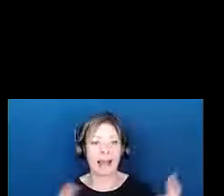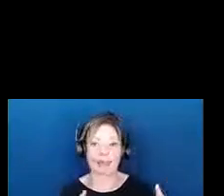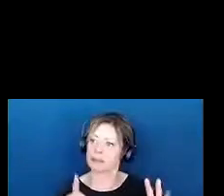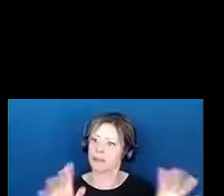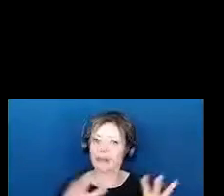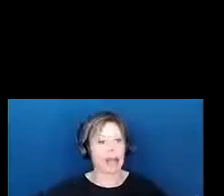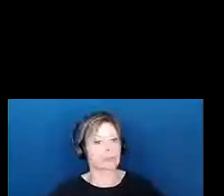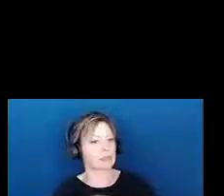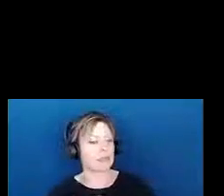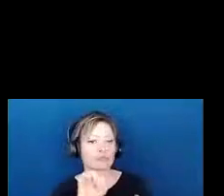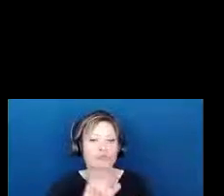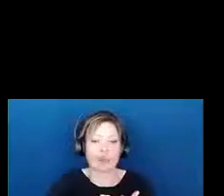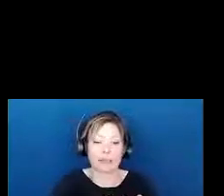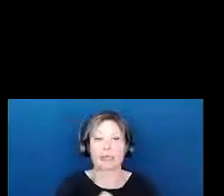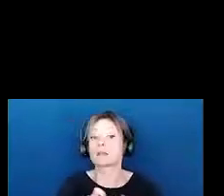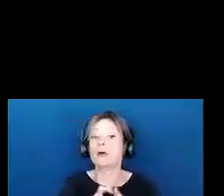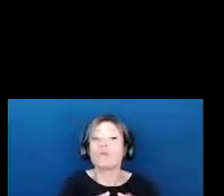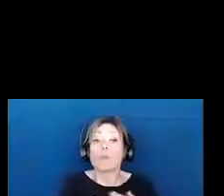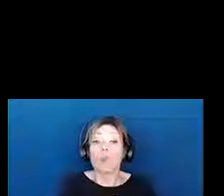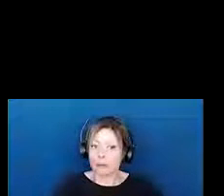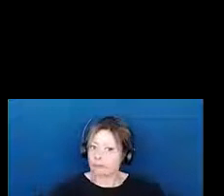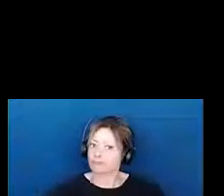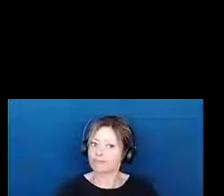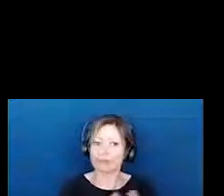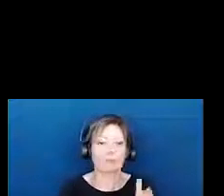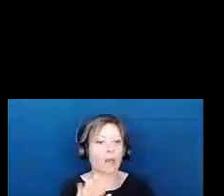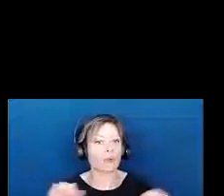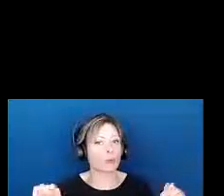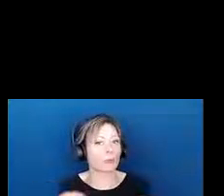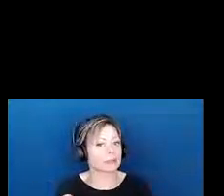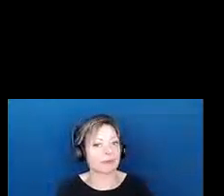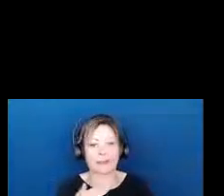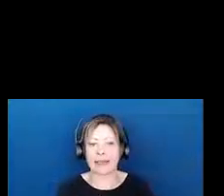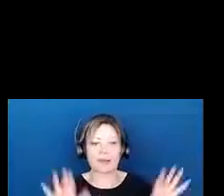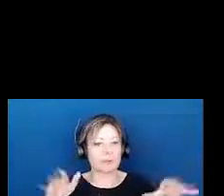warbler doesn't actually migrate so it stays in the UK in the winter so it can be quite cold